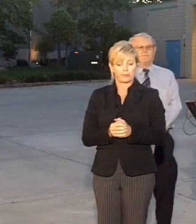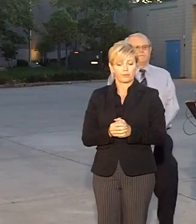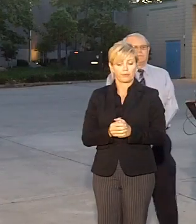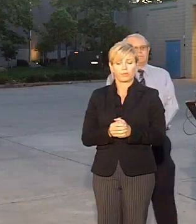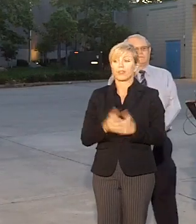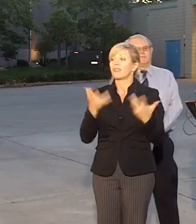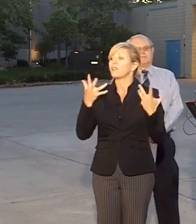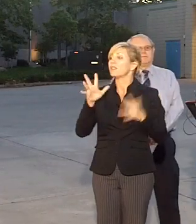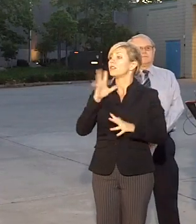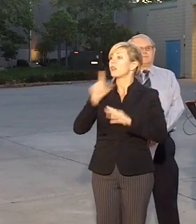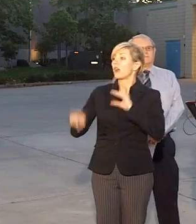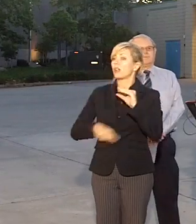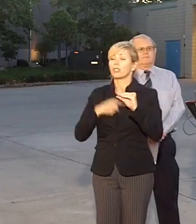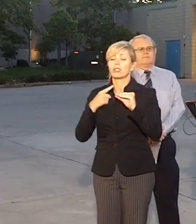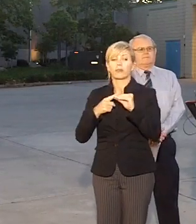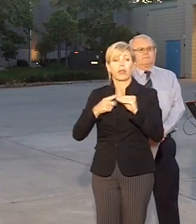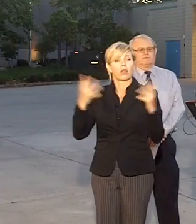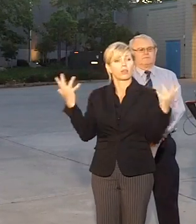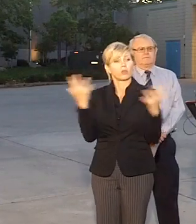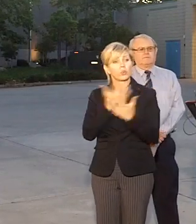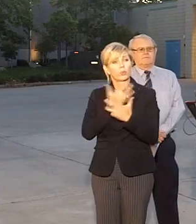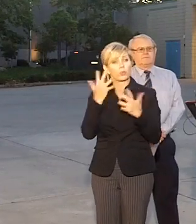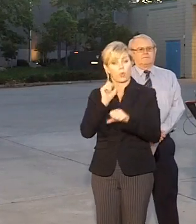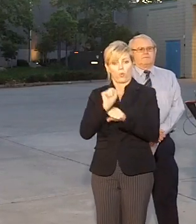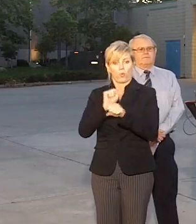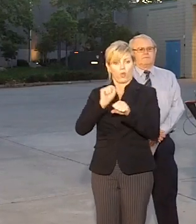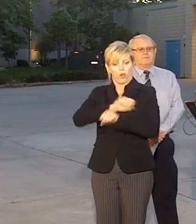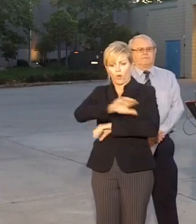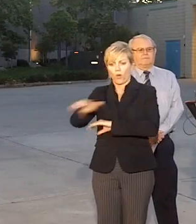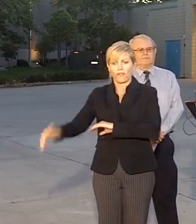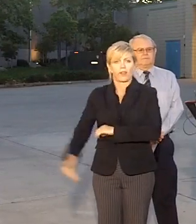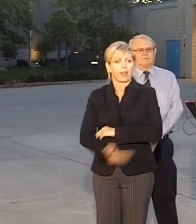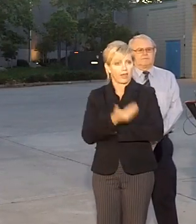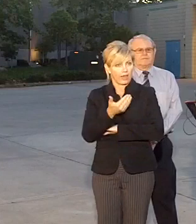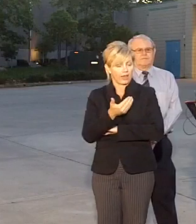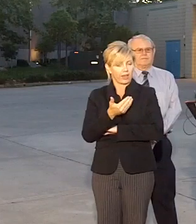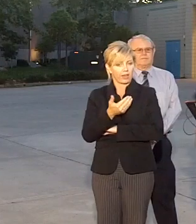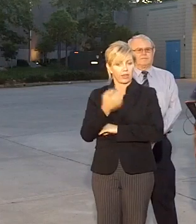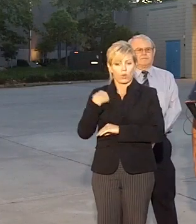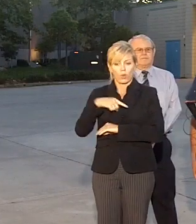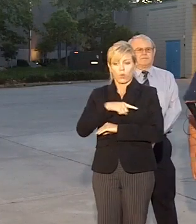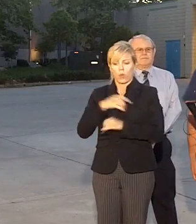about there was tremendous work done through the night containment lines around the fire